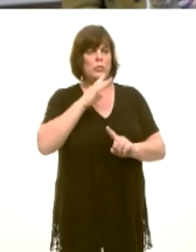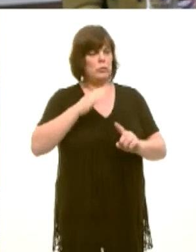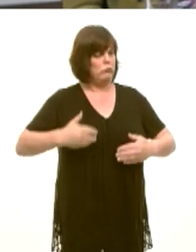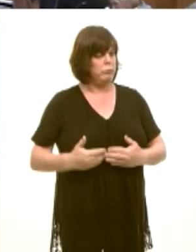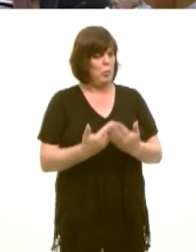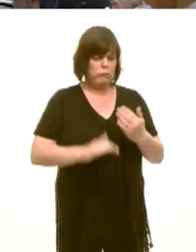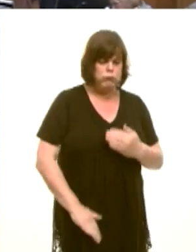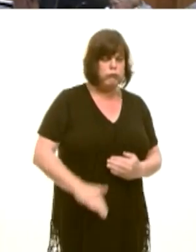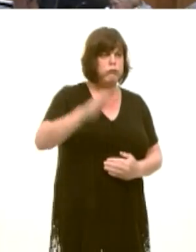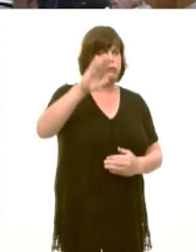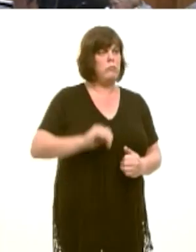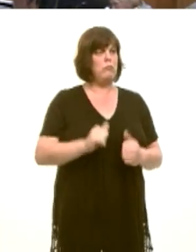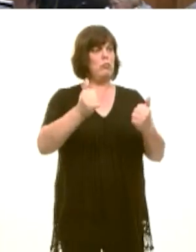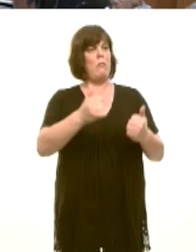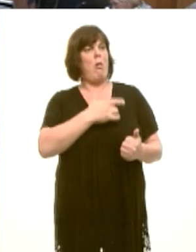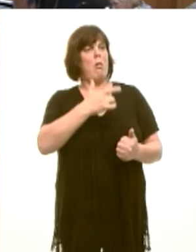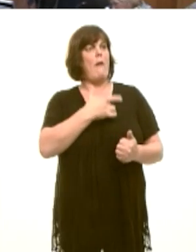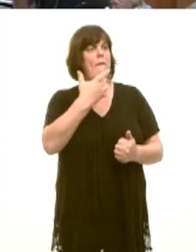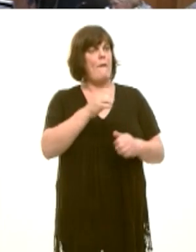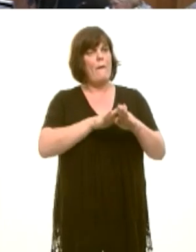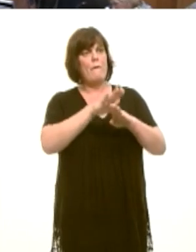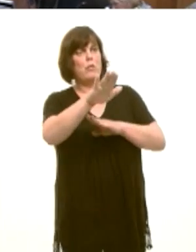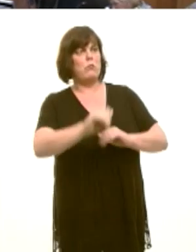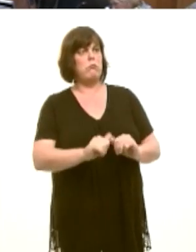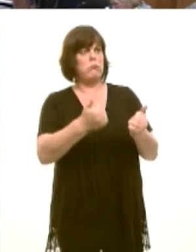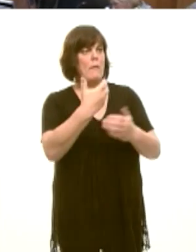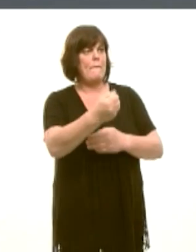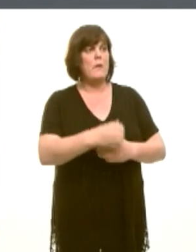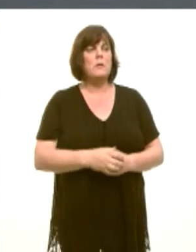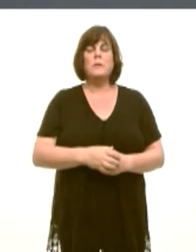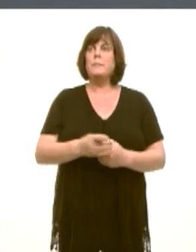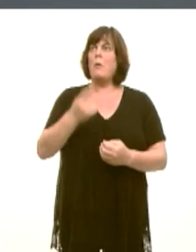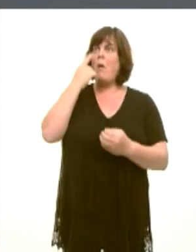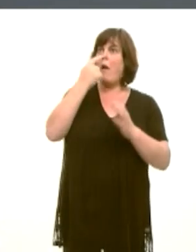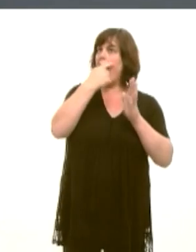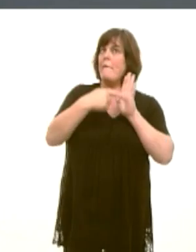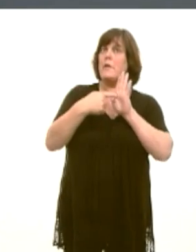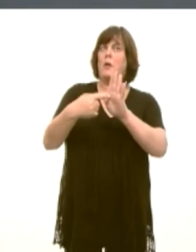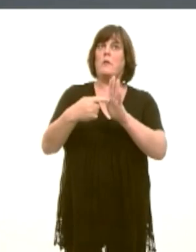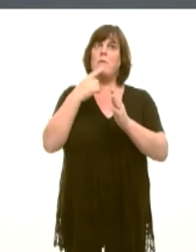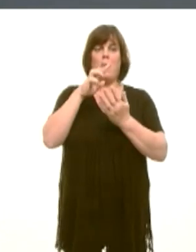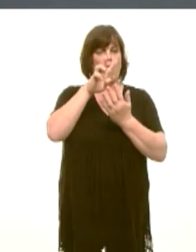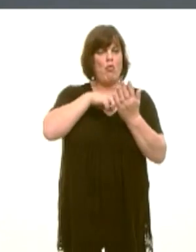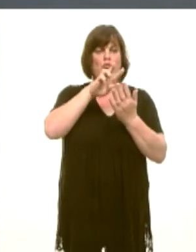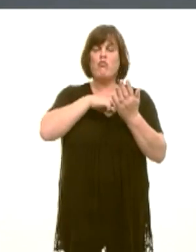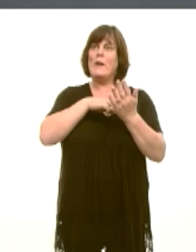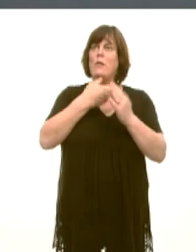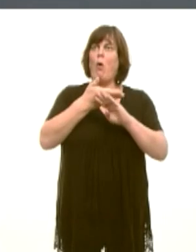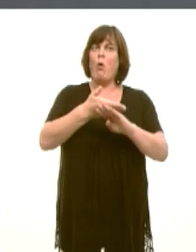bright future. Jocelyn Davies: Thank you, First Minister. New evidence published today, by the Read On. Get On campaign, shows that children from